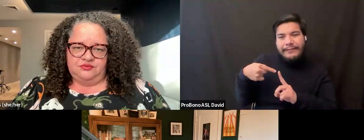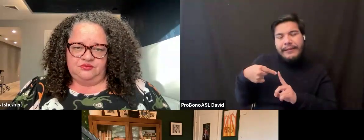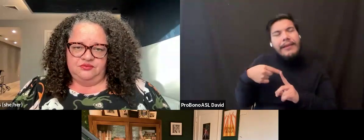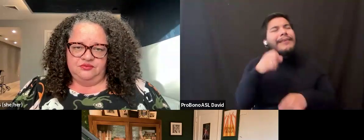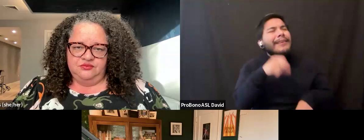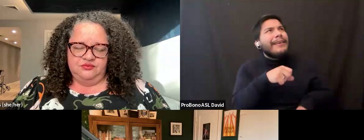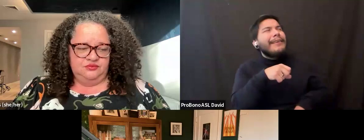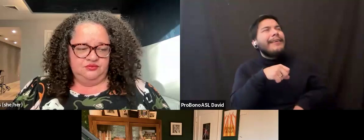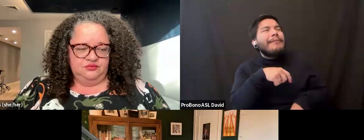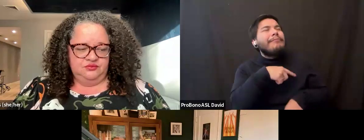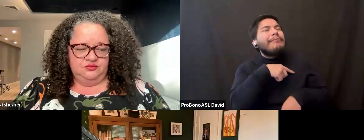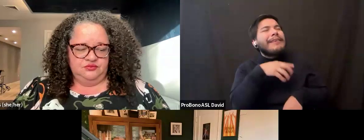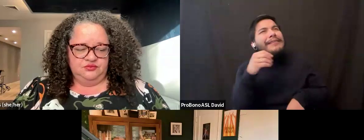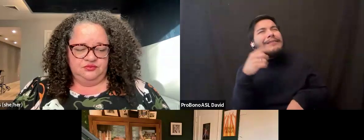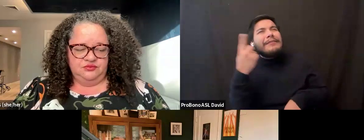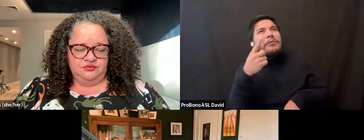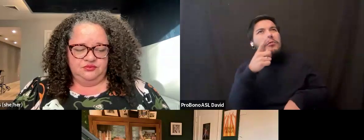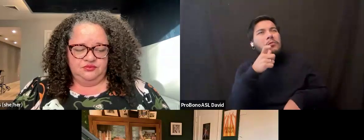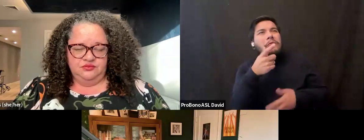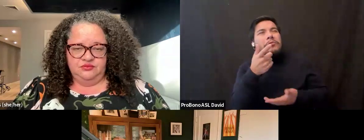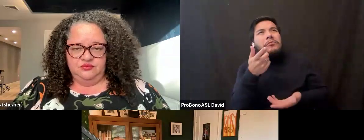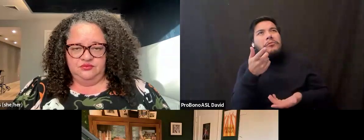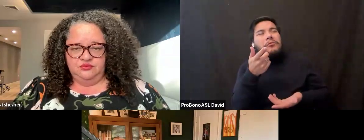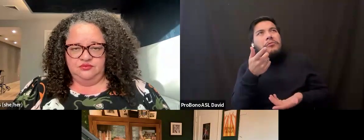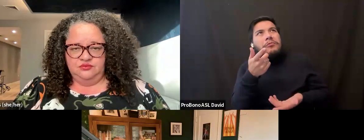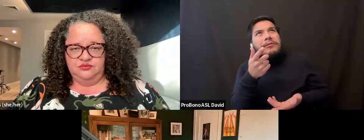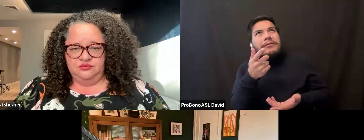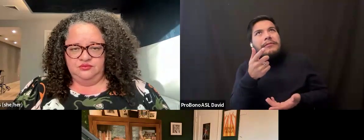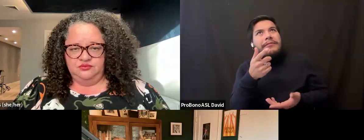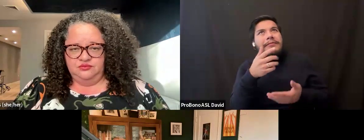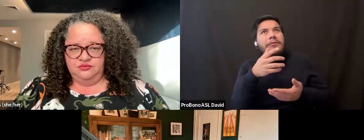having worked with publishers and all kinds of the